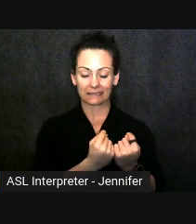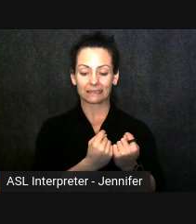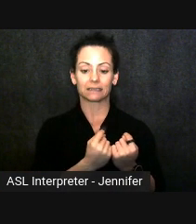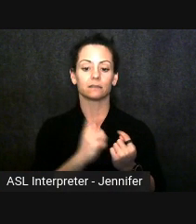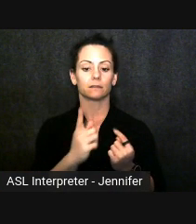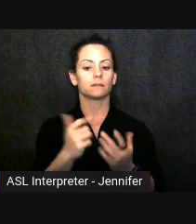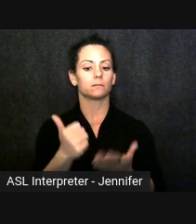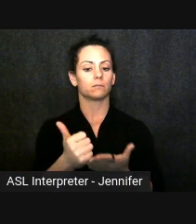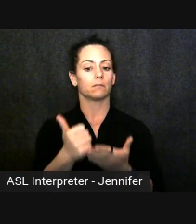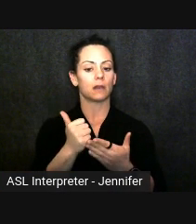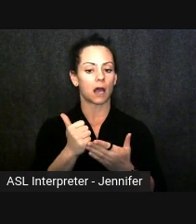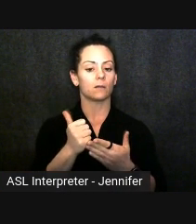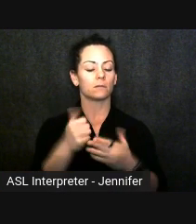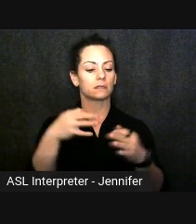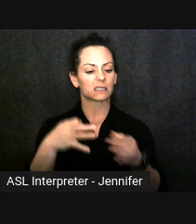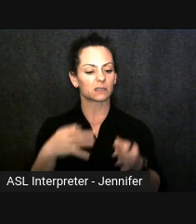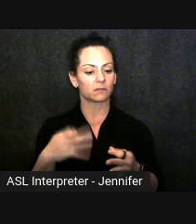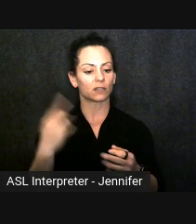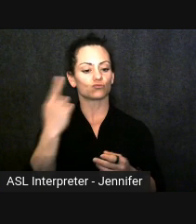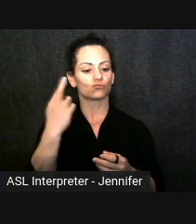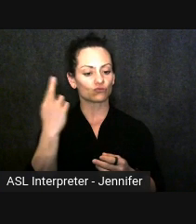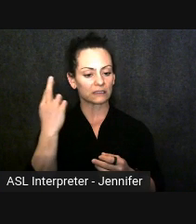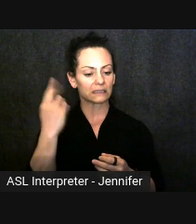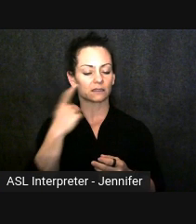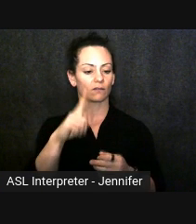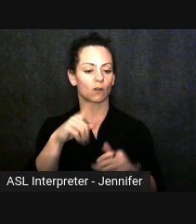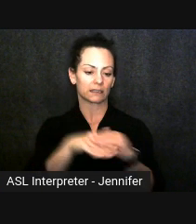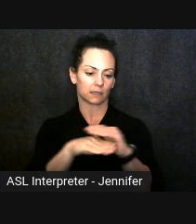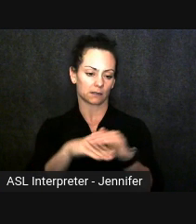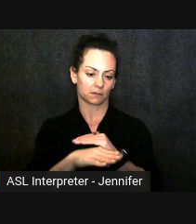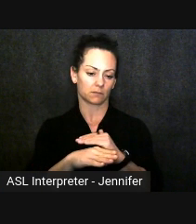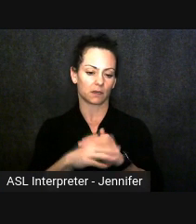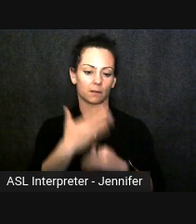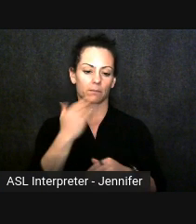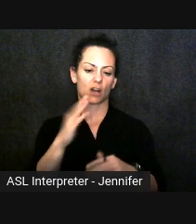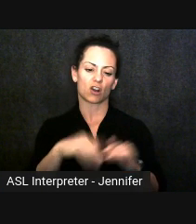for accessibility besides just, This is the right thing to do or this is the right way to do it.